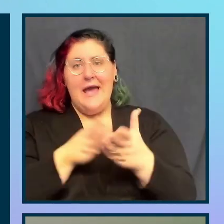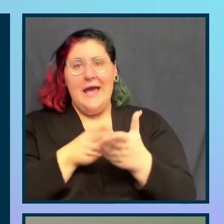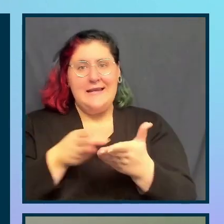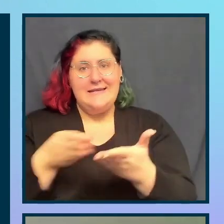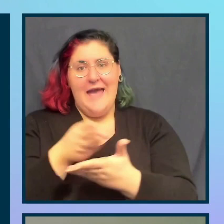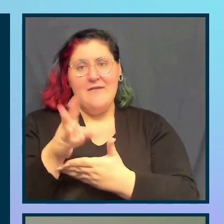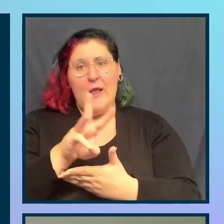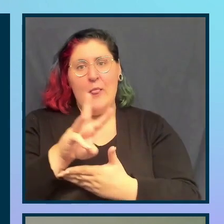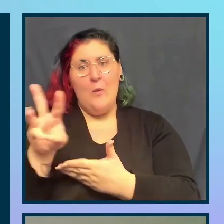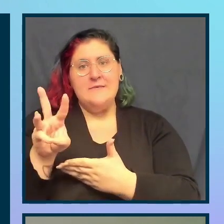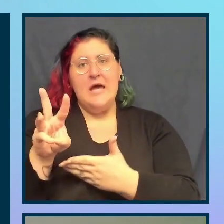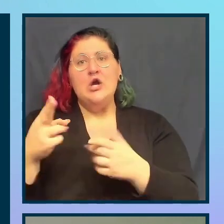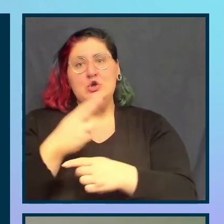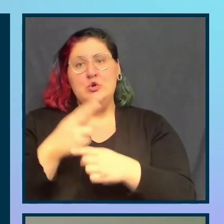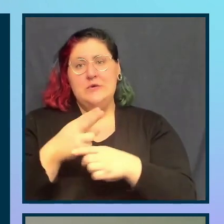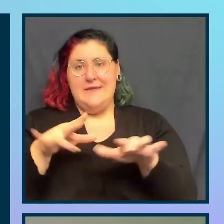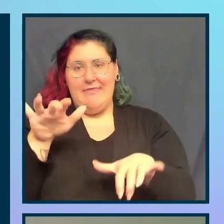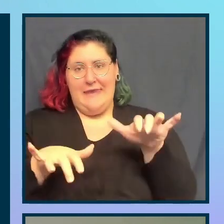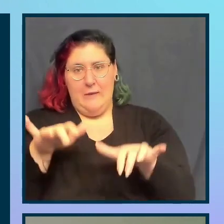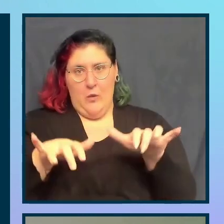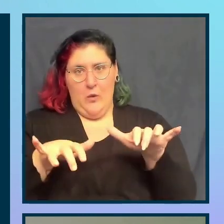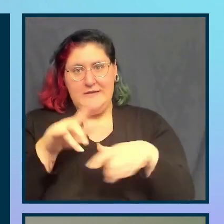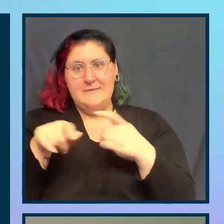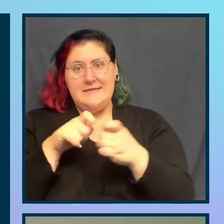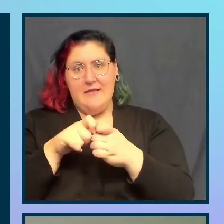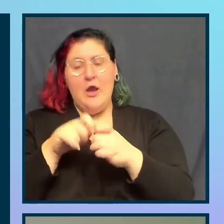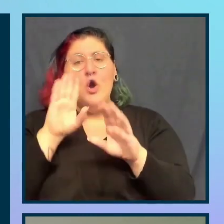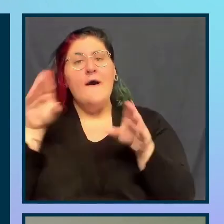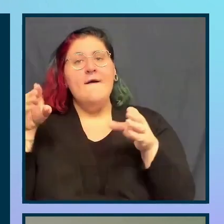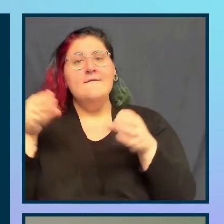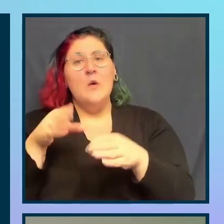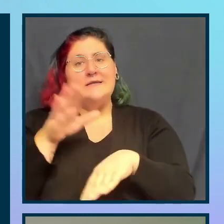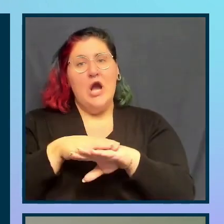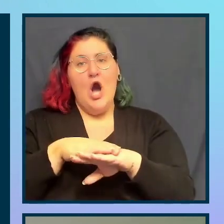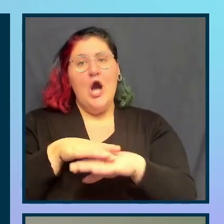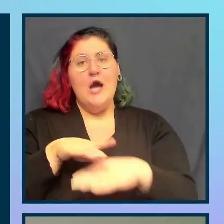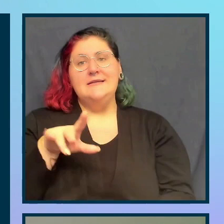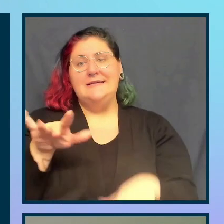and for mouse users and focusing on keyboard navigation and getting through it will help you kind of think about